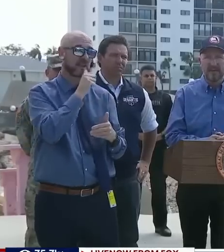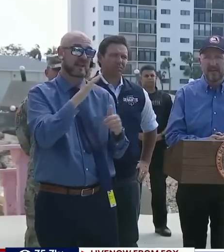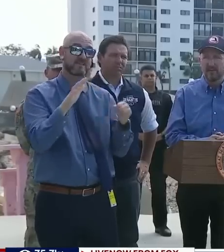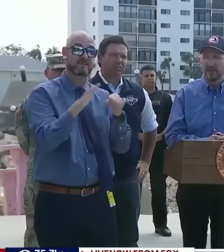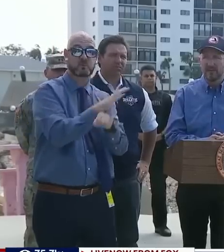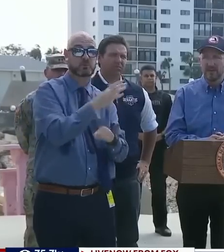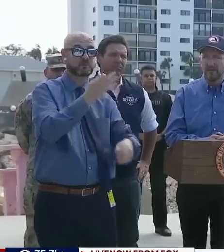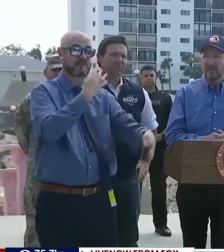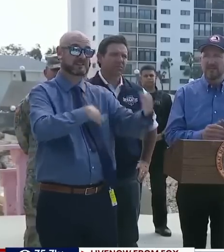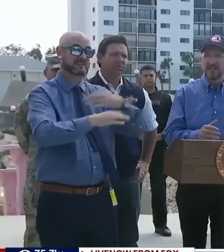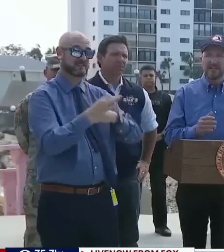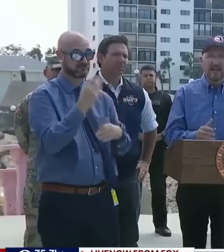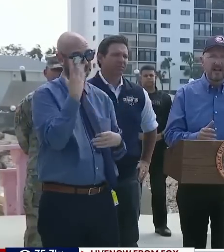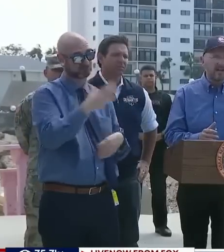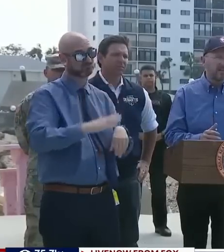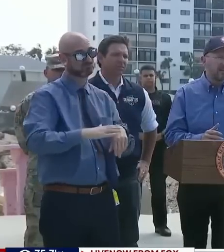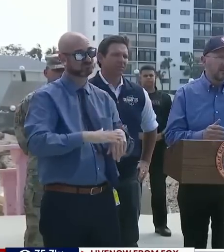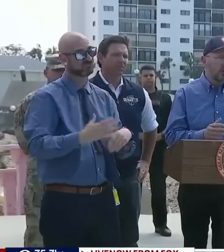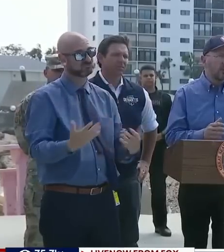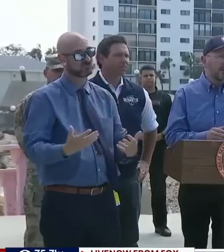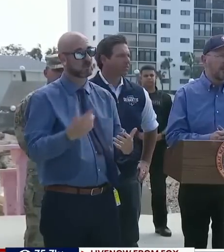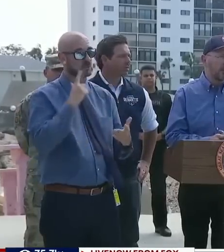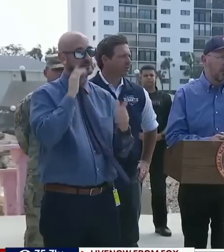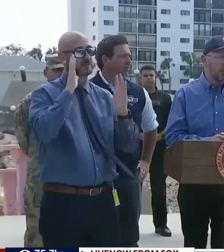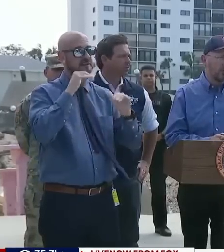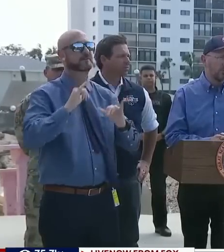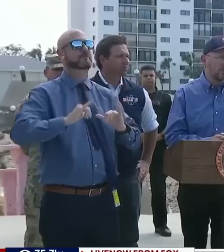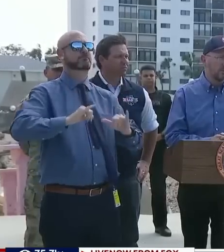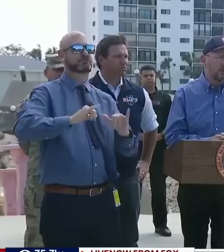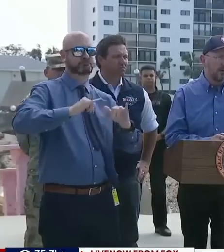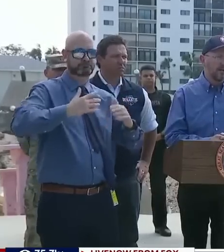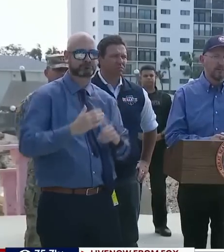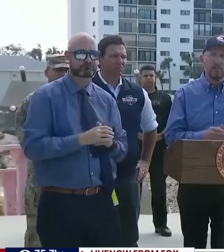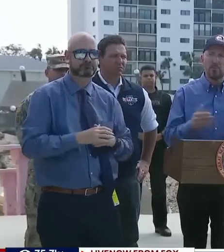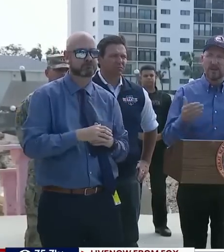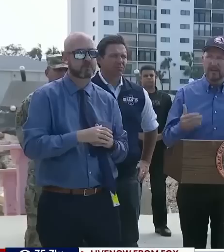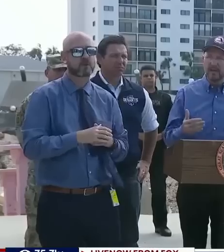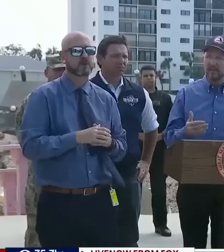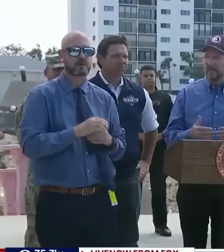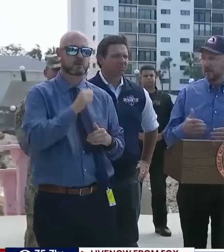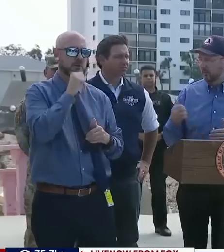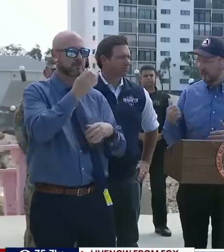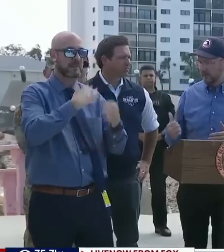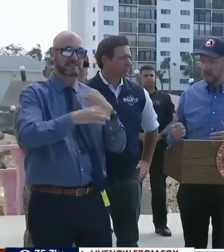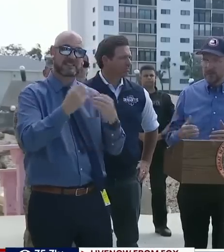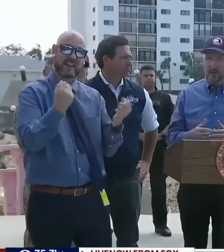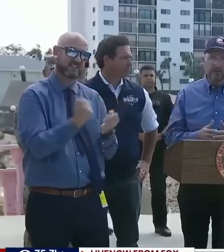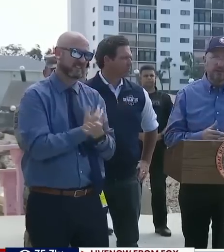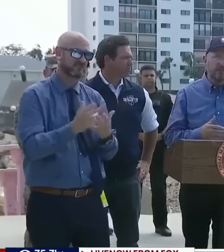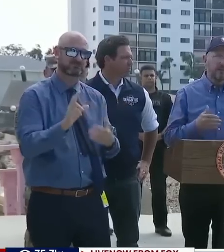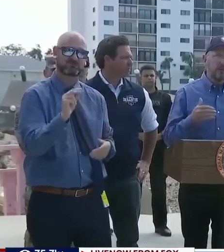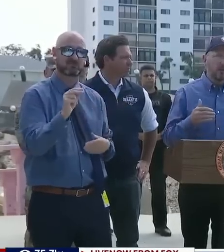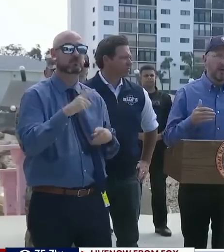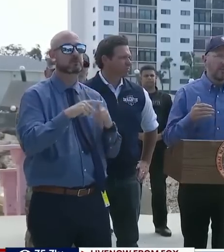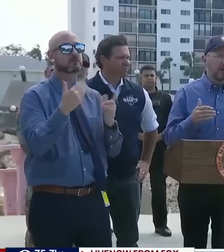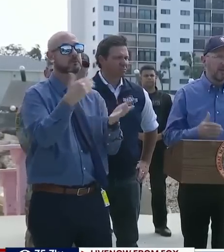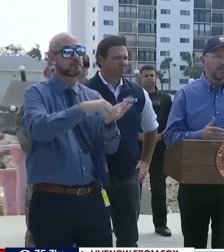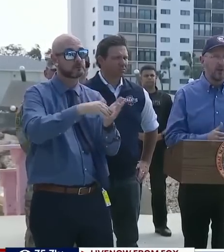usually is around 5 to 7, thousand dollars. That is not going to make your whole. I want to set that expectation right now. This